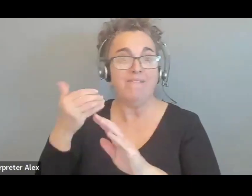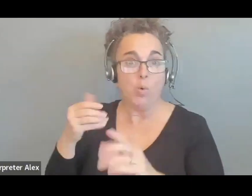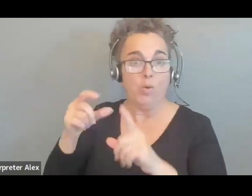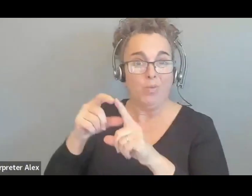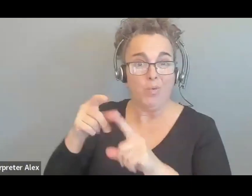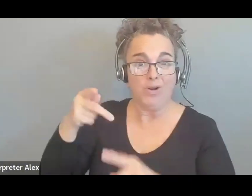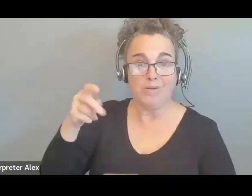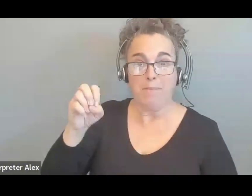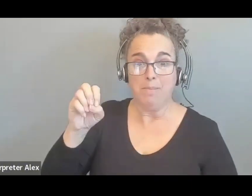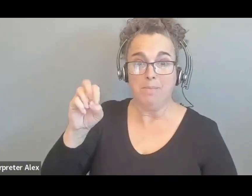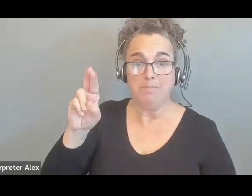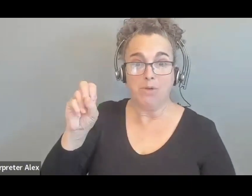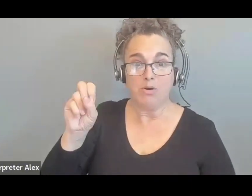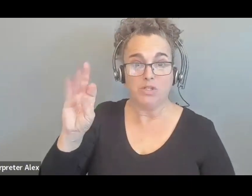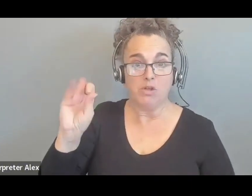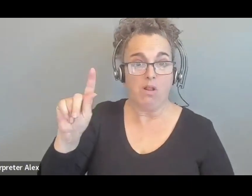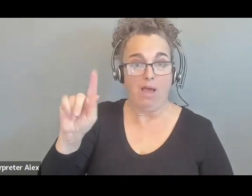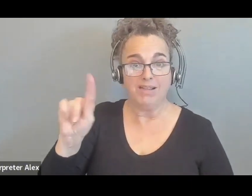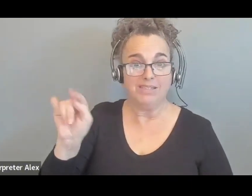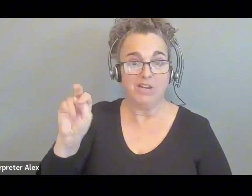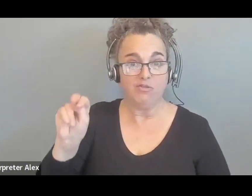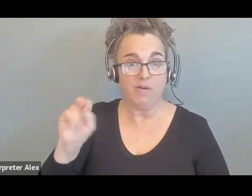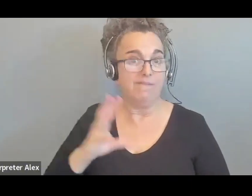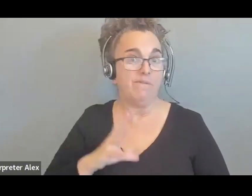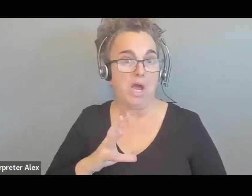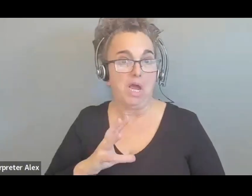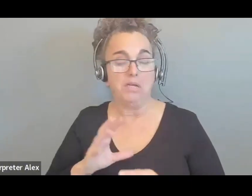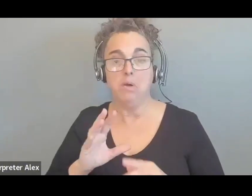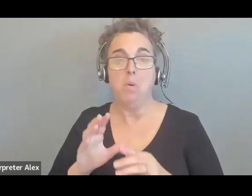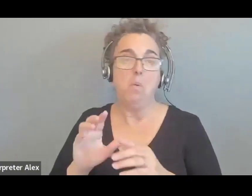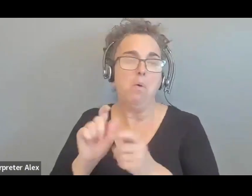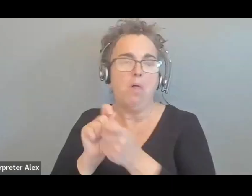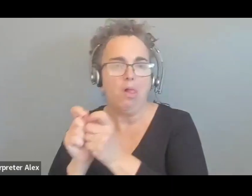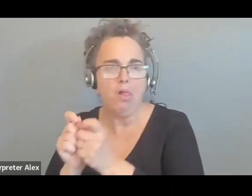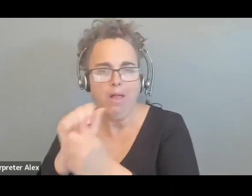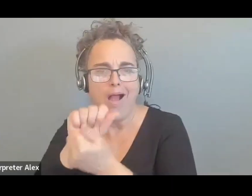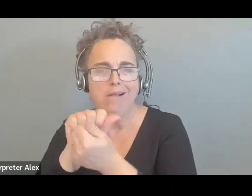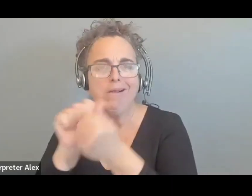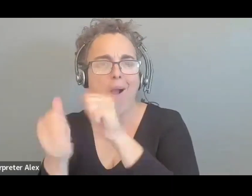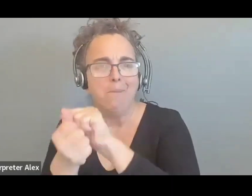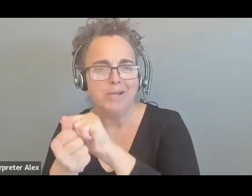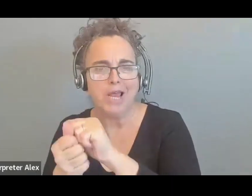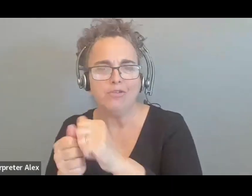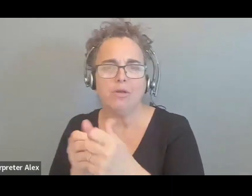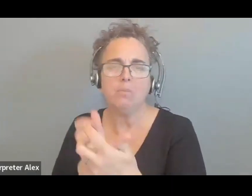as like if you get an accommodation, you get something special, which we know is wrong,